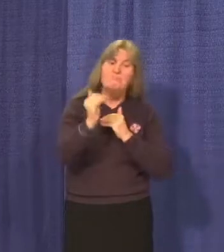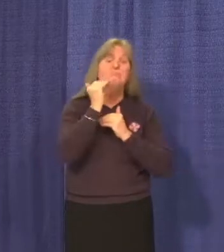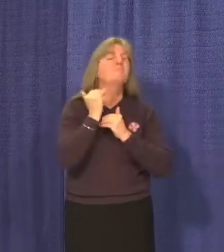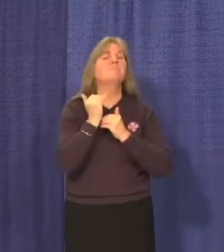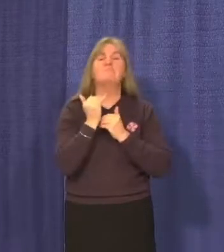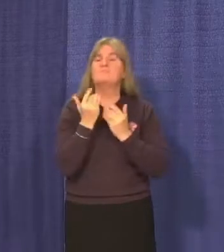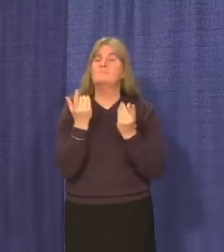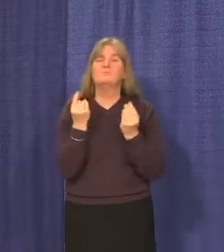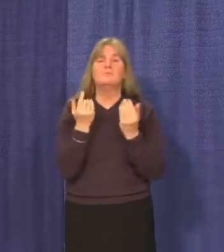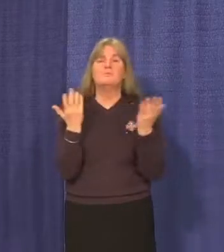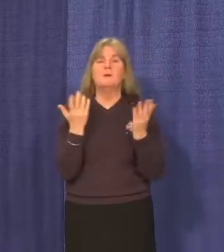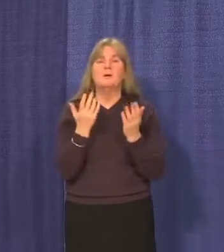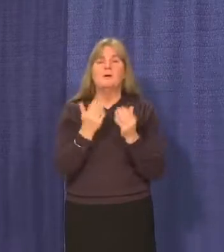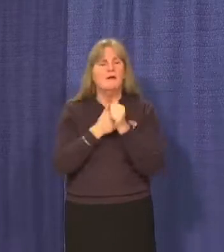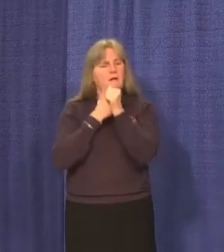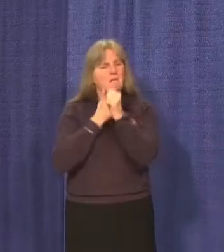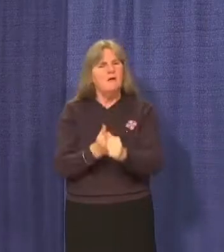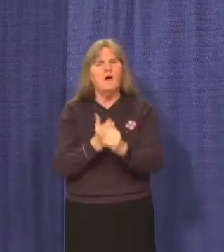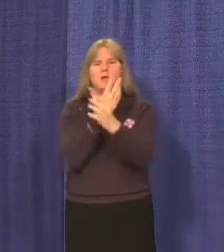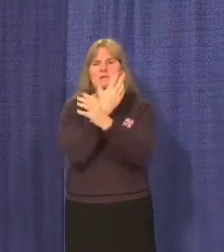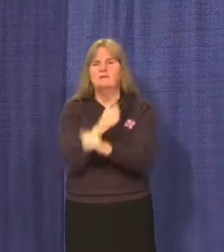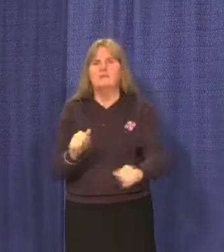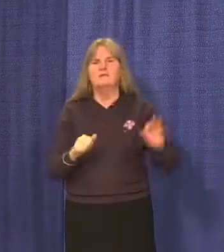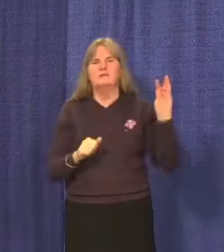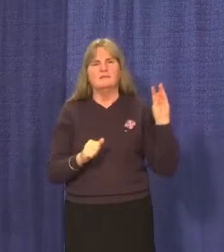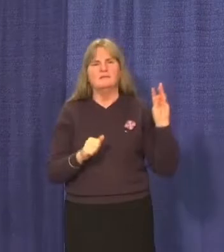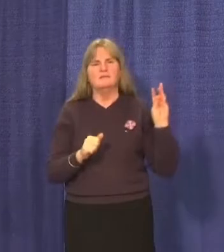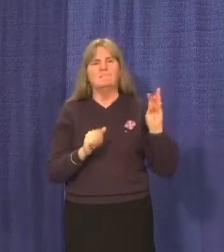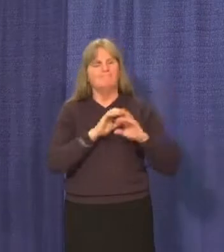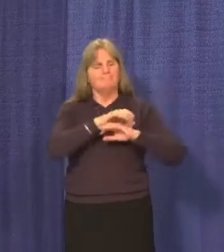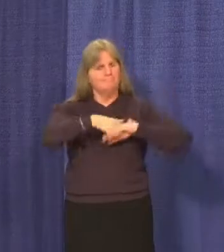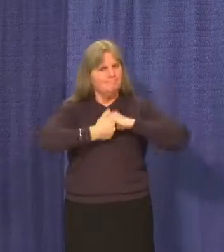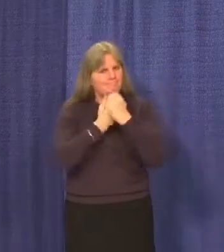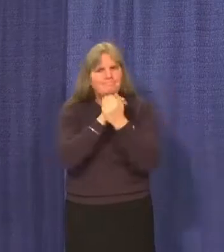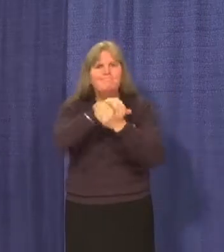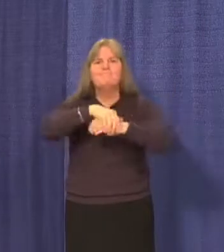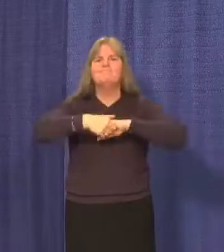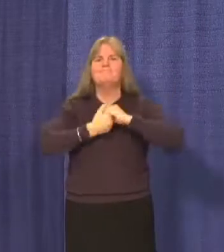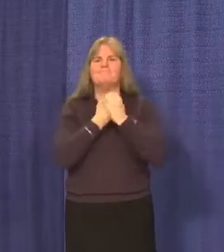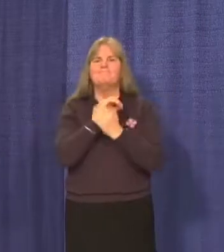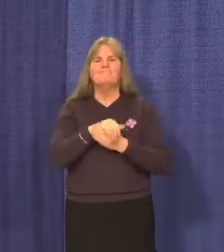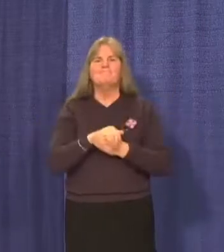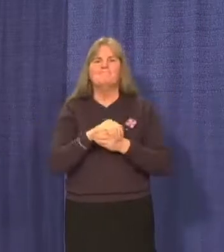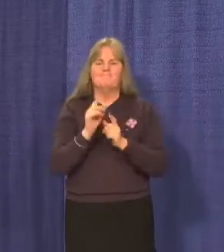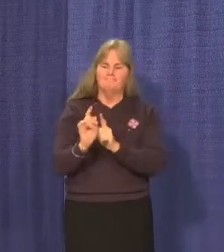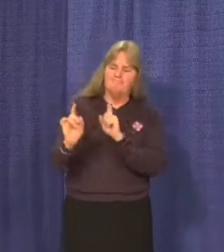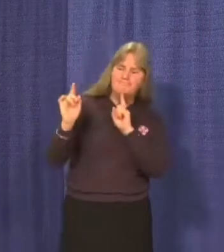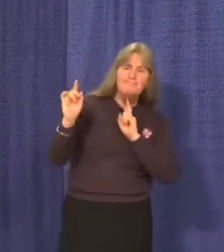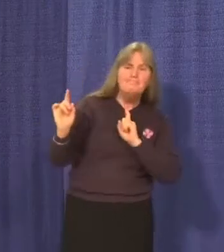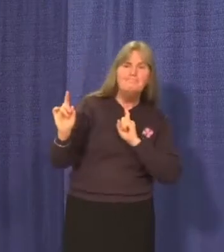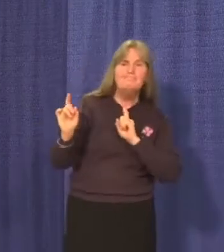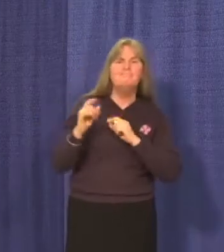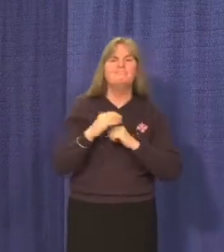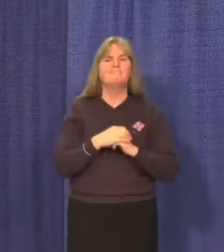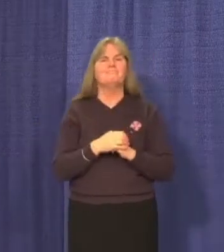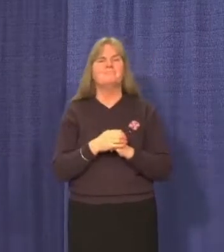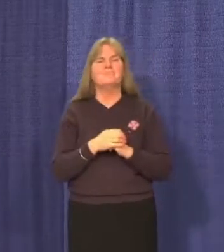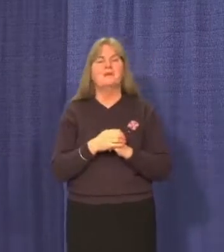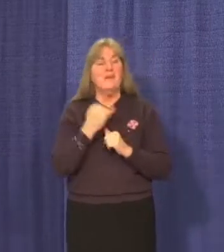vaccine rollout is to practice the Safe Six. Wash your hands often. Maintain that physical